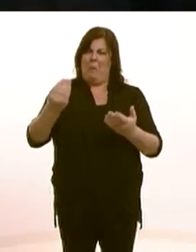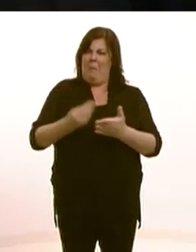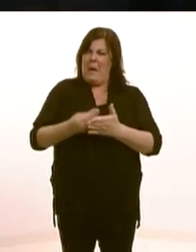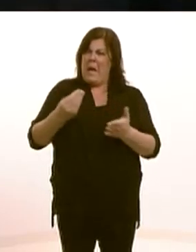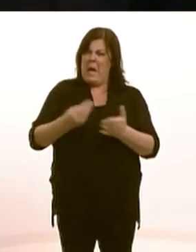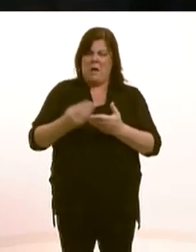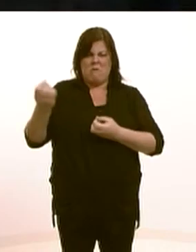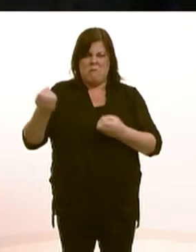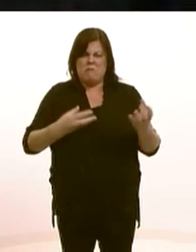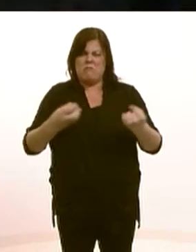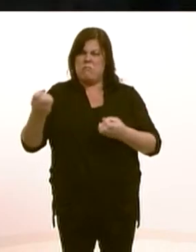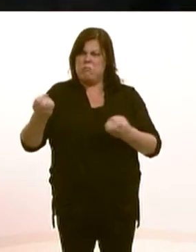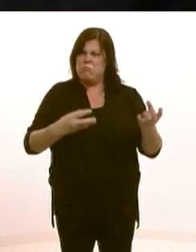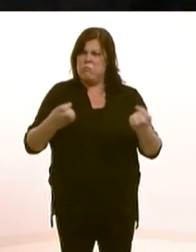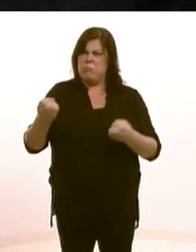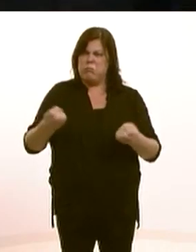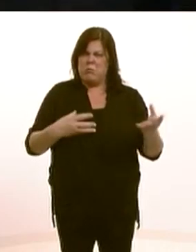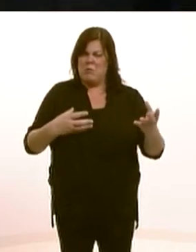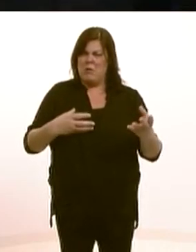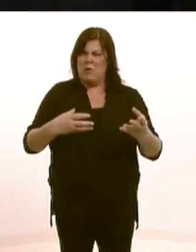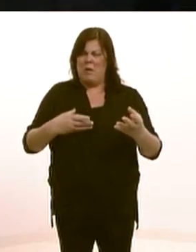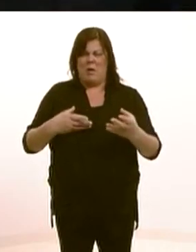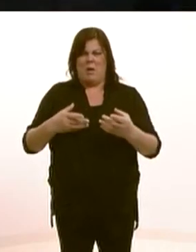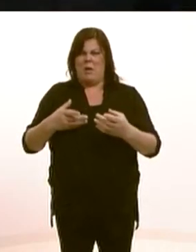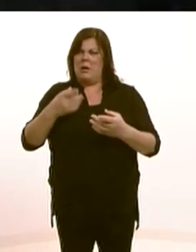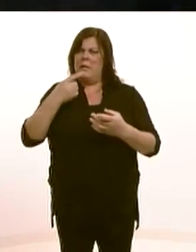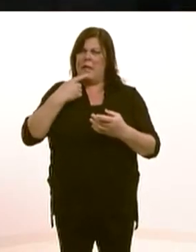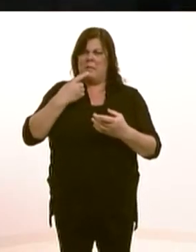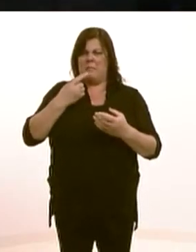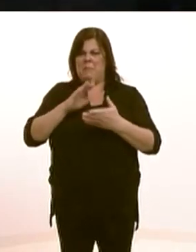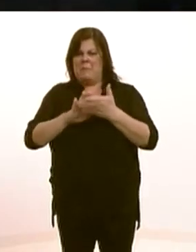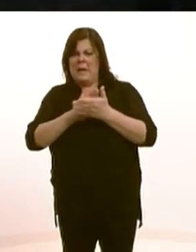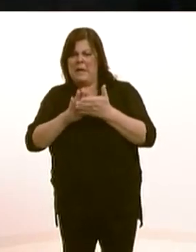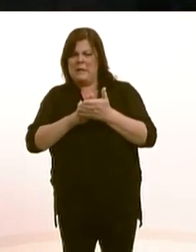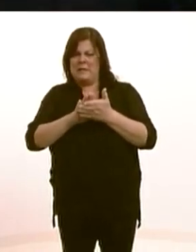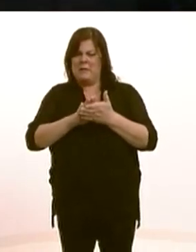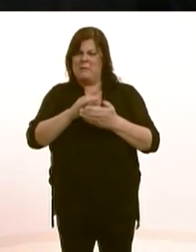results in the exclusion of even the largest waste management company in Wales from bidding